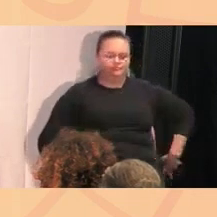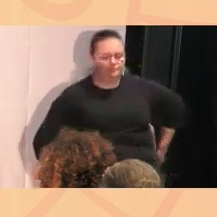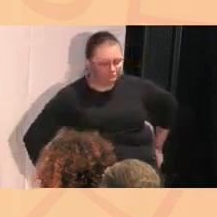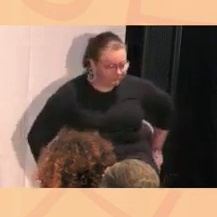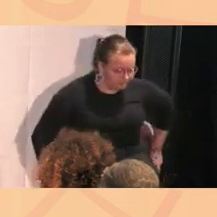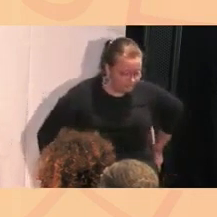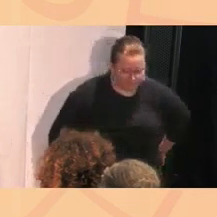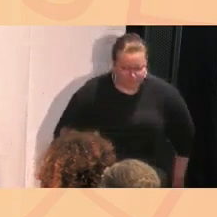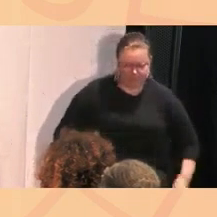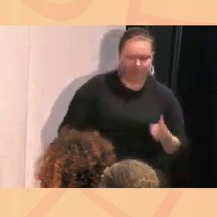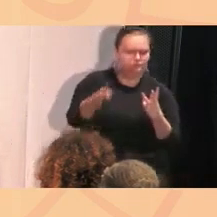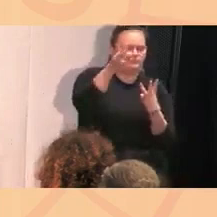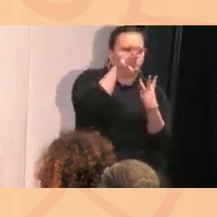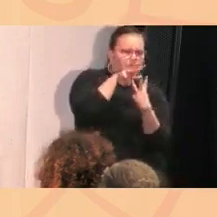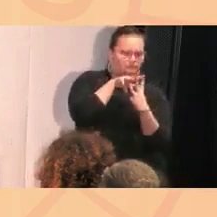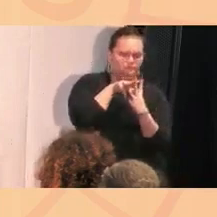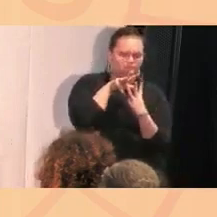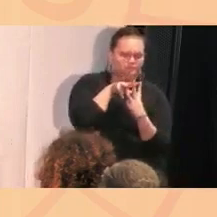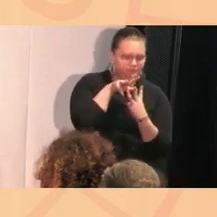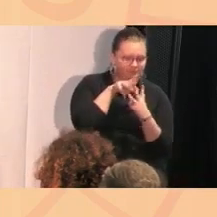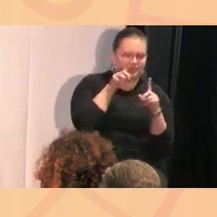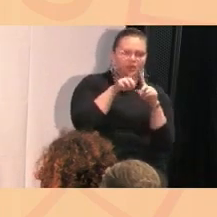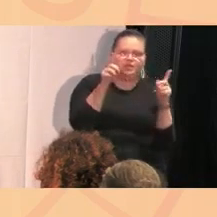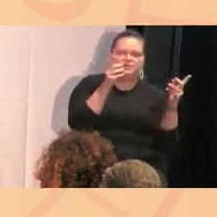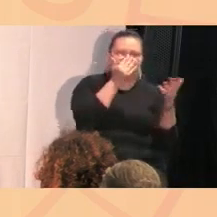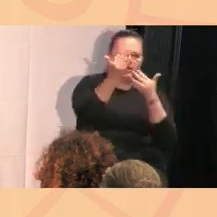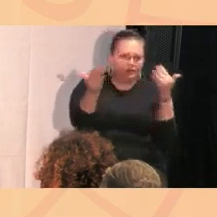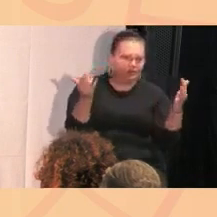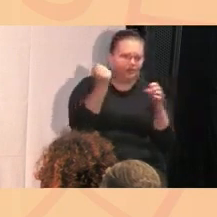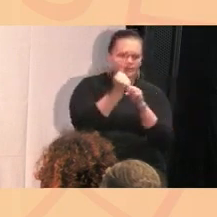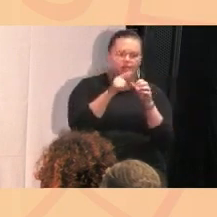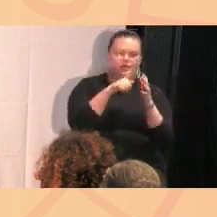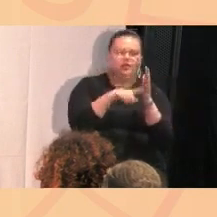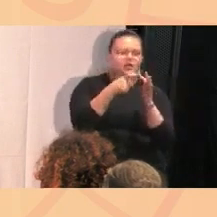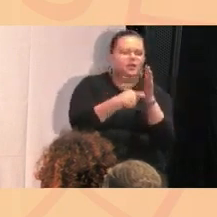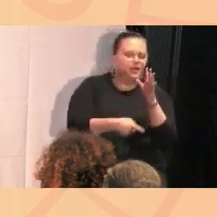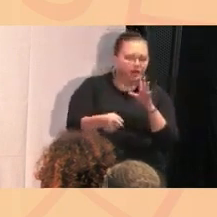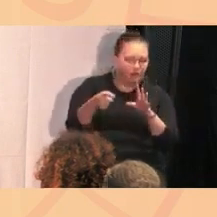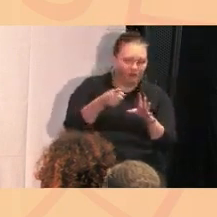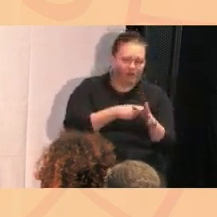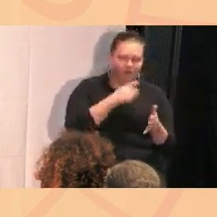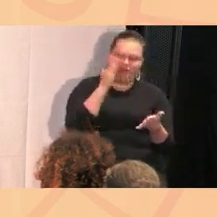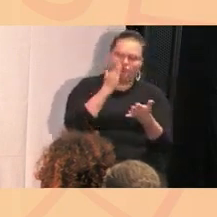They'd only been built in the 1960s. The Kunstsammlung Nordrhein-Westfalen,